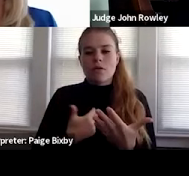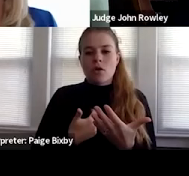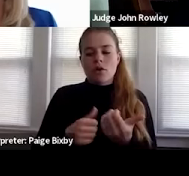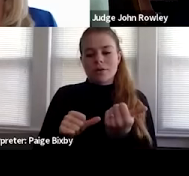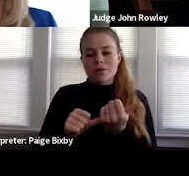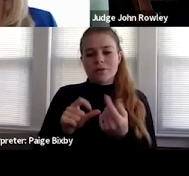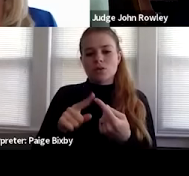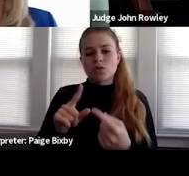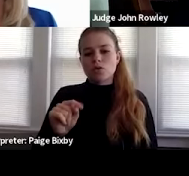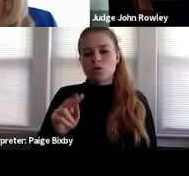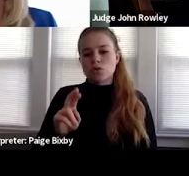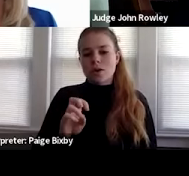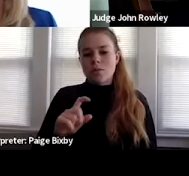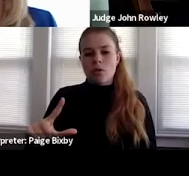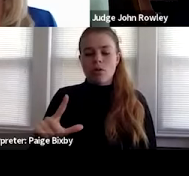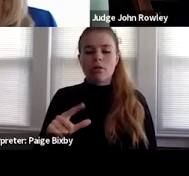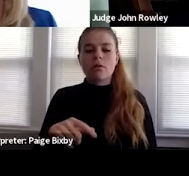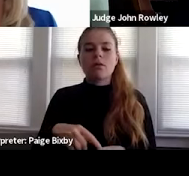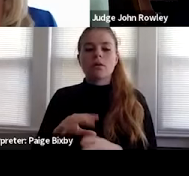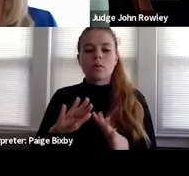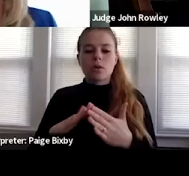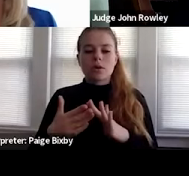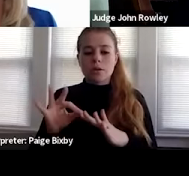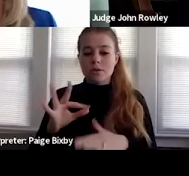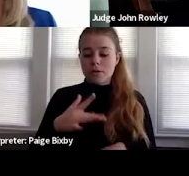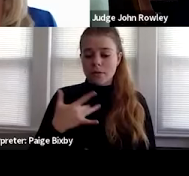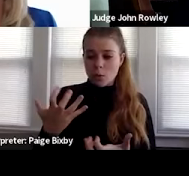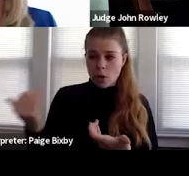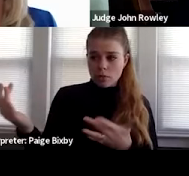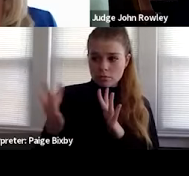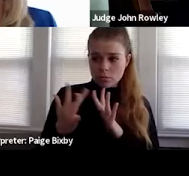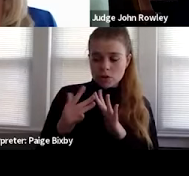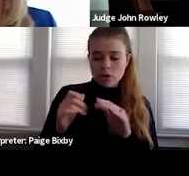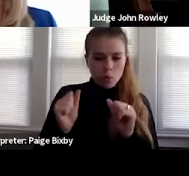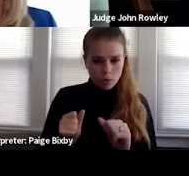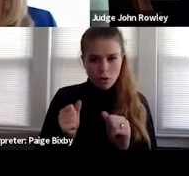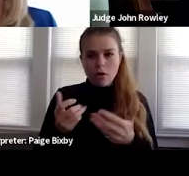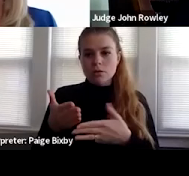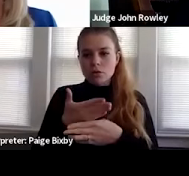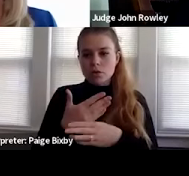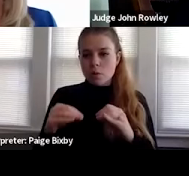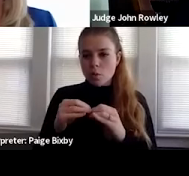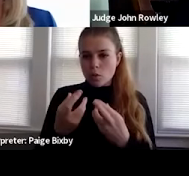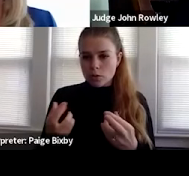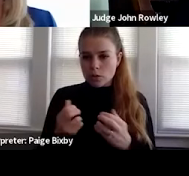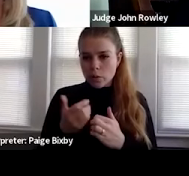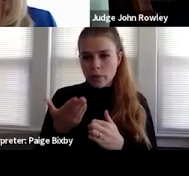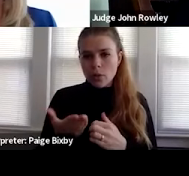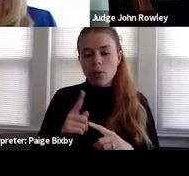And so if you feel like you would wanna reach out to us, we can talk through that and share some resources. But there are a lot of different models.